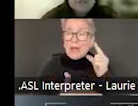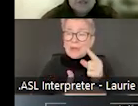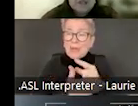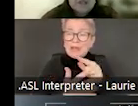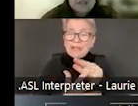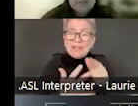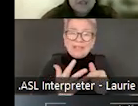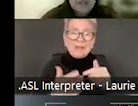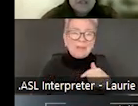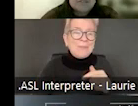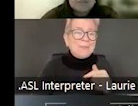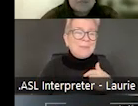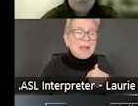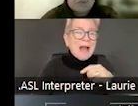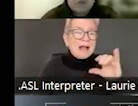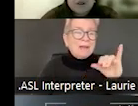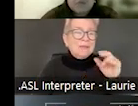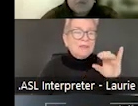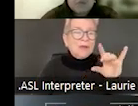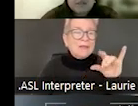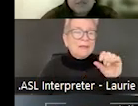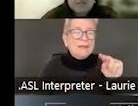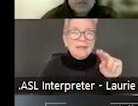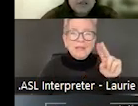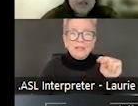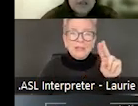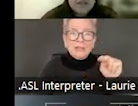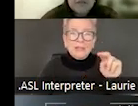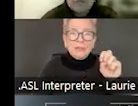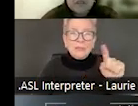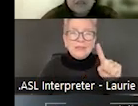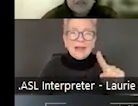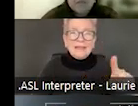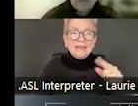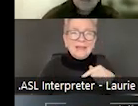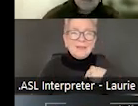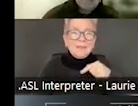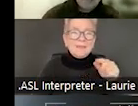Student Engagement and Support Program Supervisor and I am filling in for Kefi